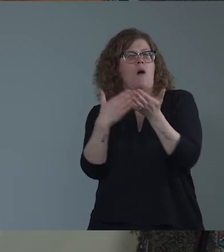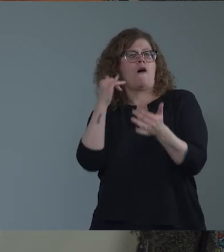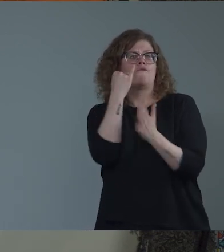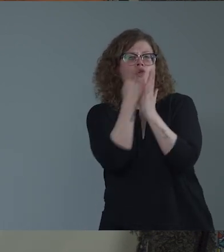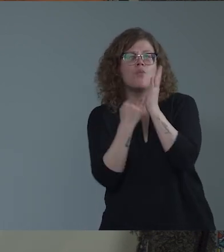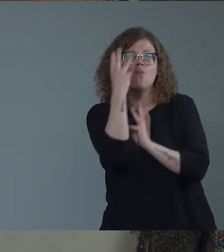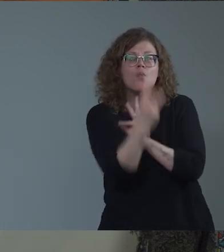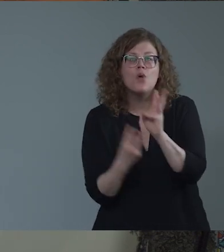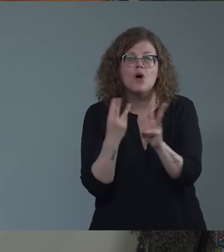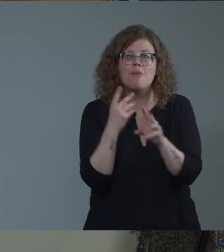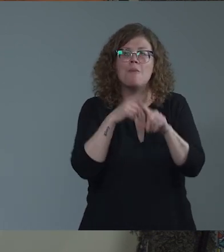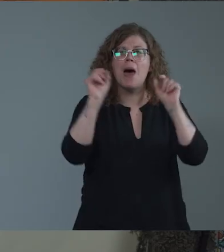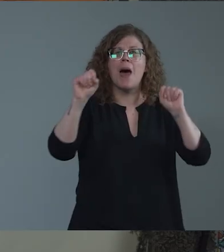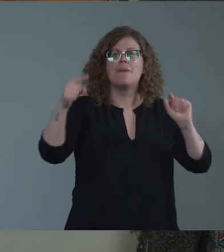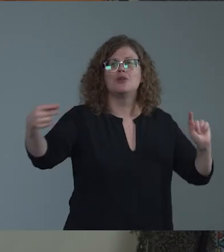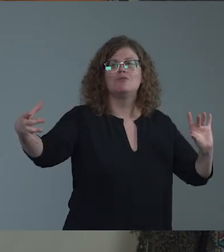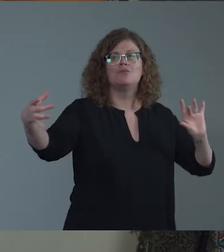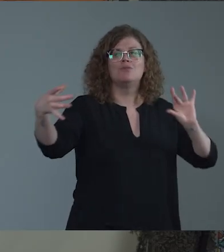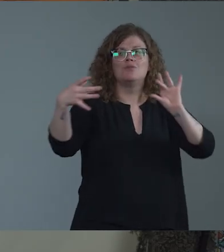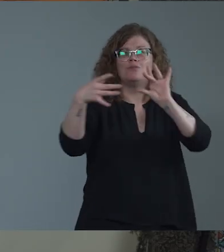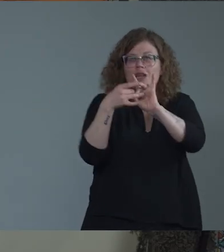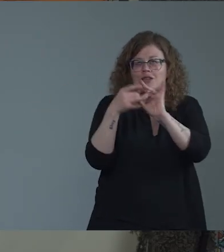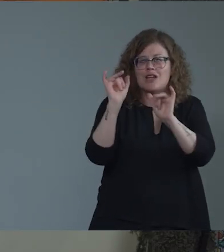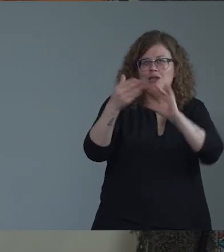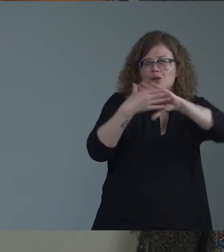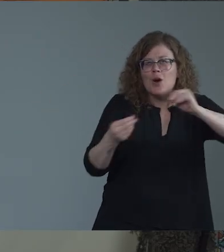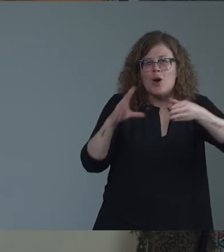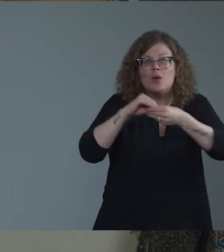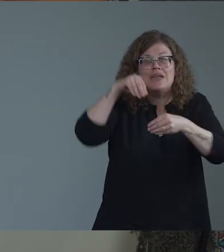or they might start with hating and move towards, you know, actually, it's growing on me.